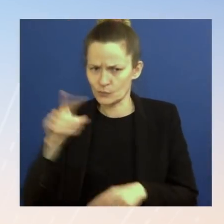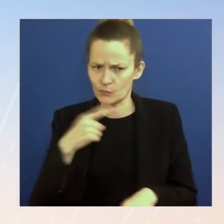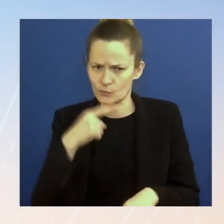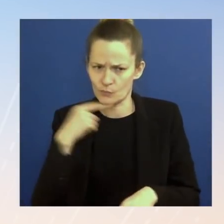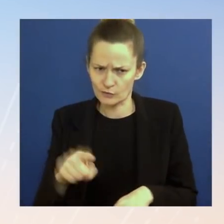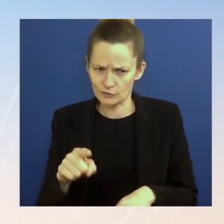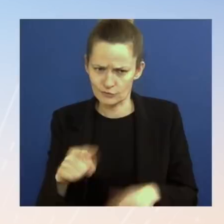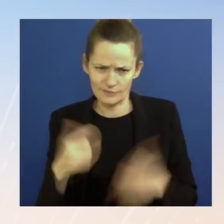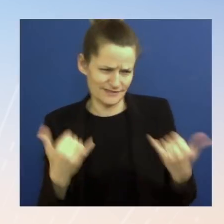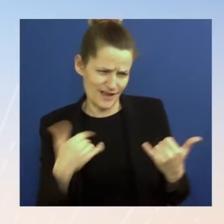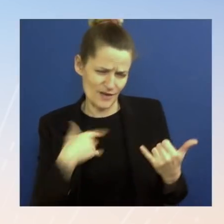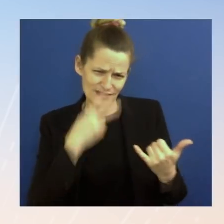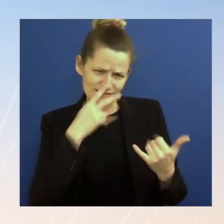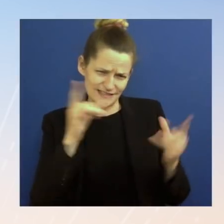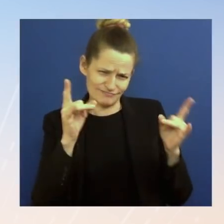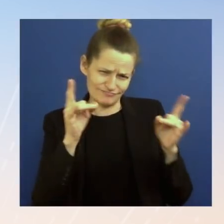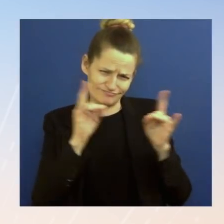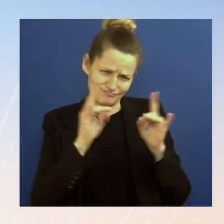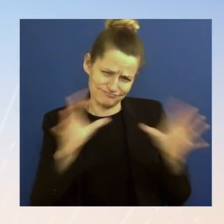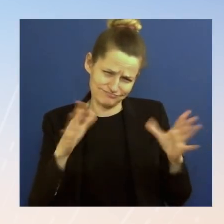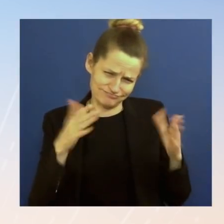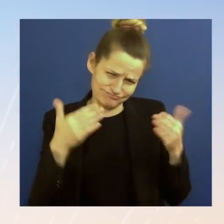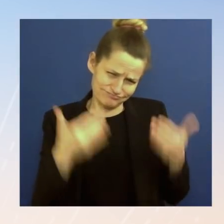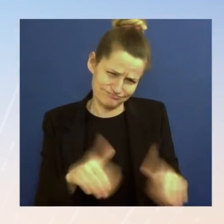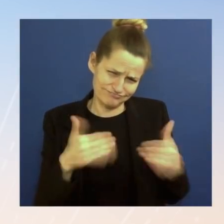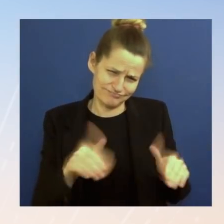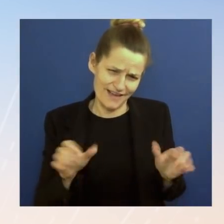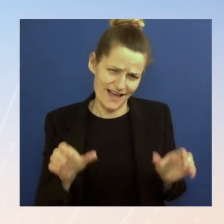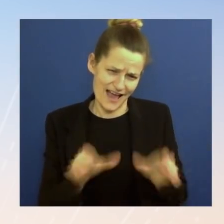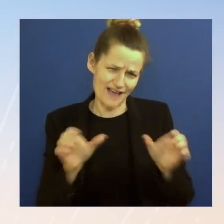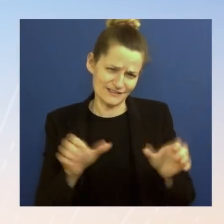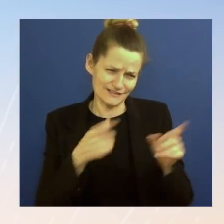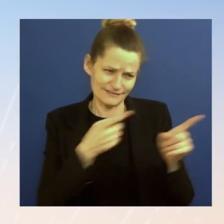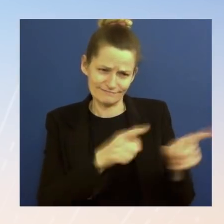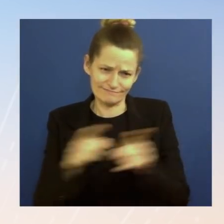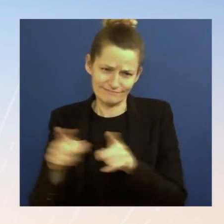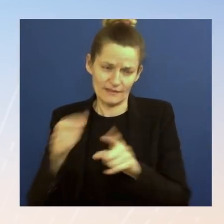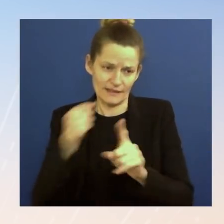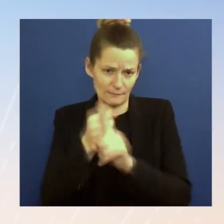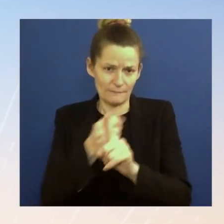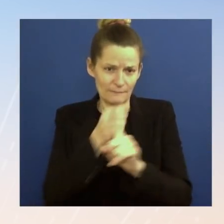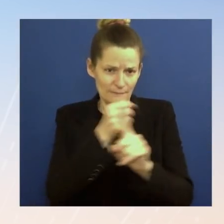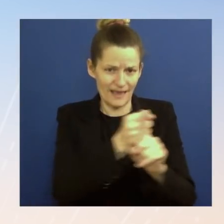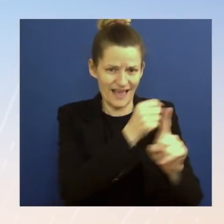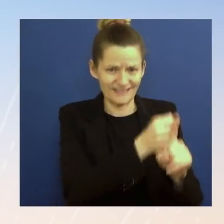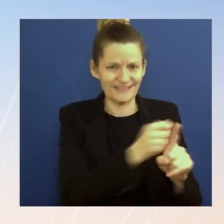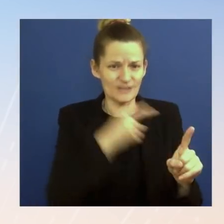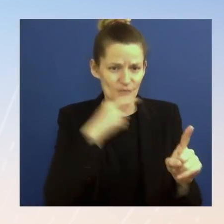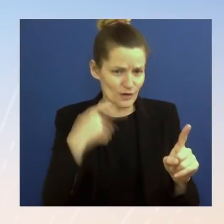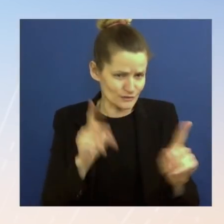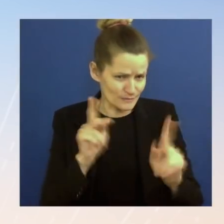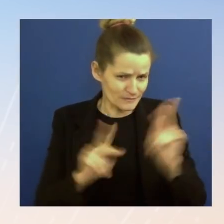and now have certainly impacted some Americans. But in terms of next steps or what the next consequence would be, I don't have anything to preview for you at this point in time.